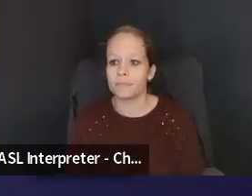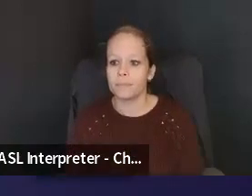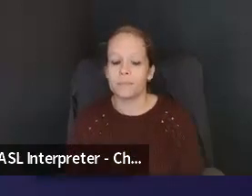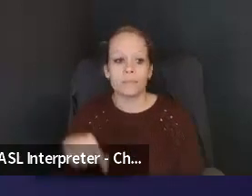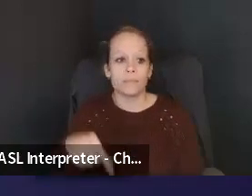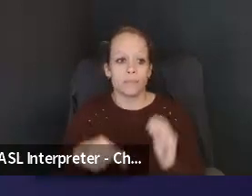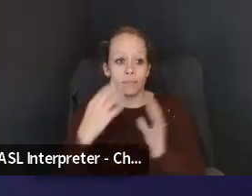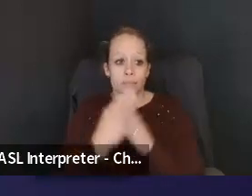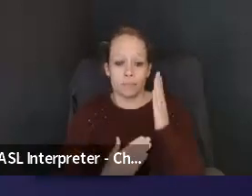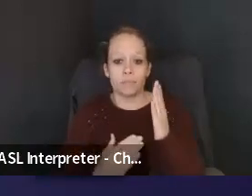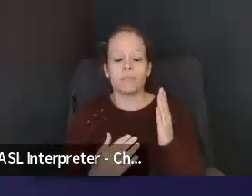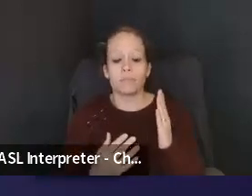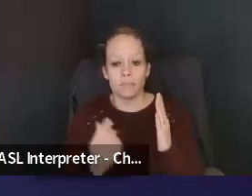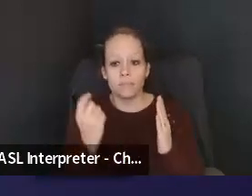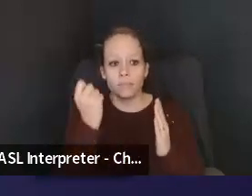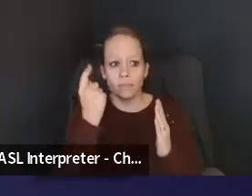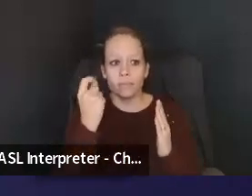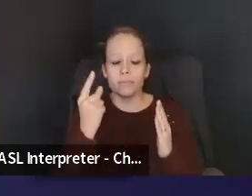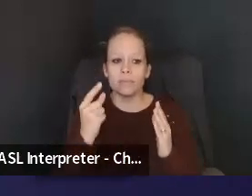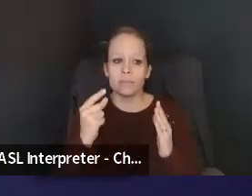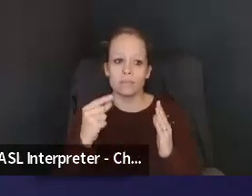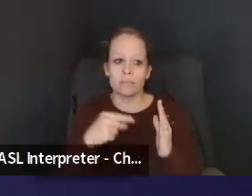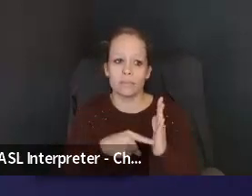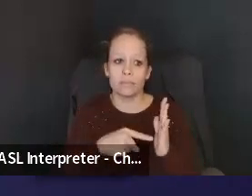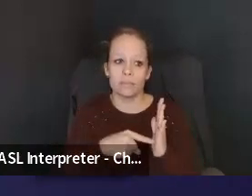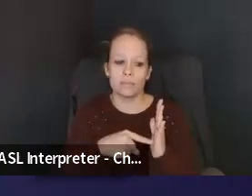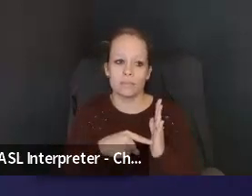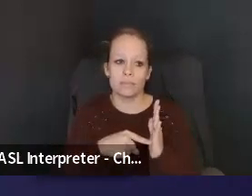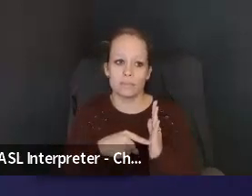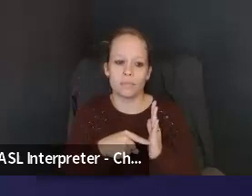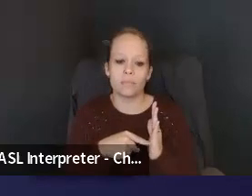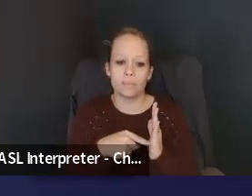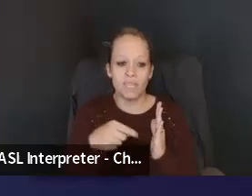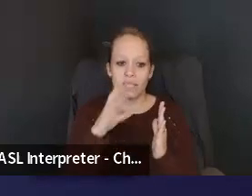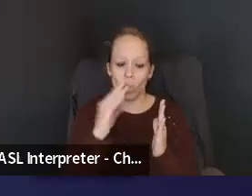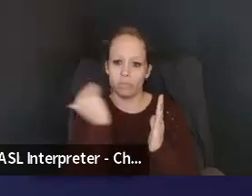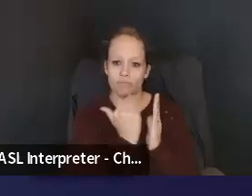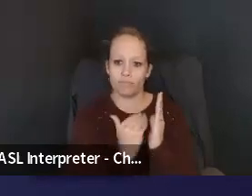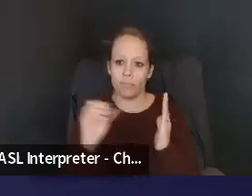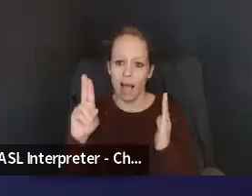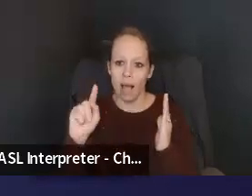again, this is basically giving them the outline for your whole project. So, why is it important,